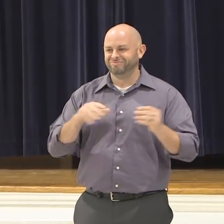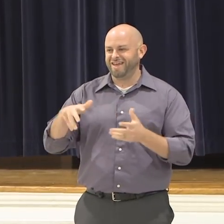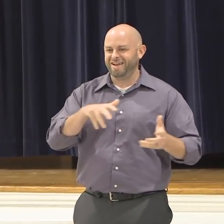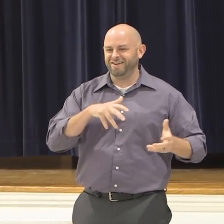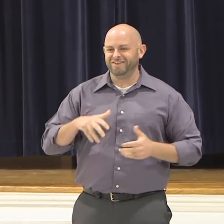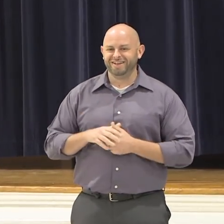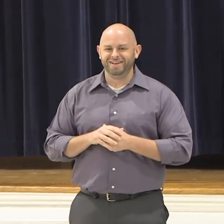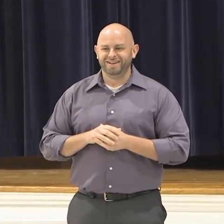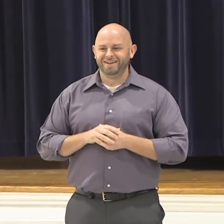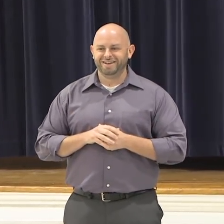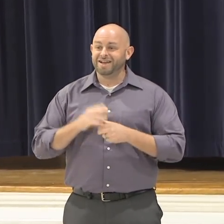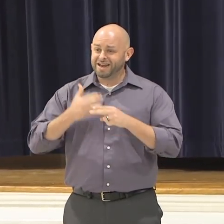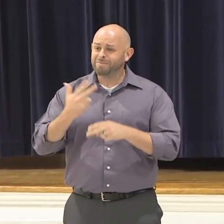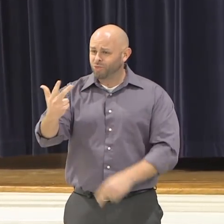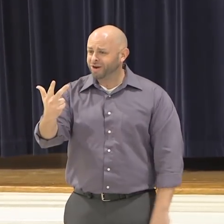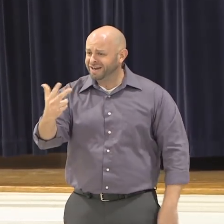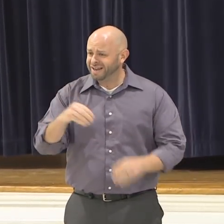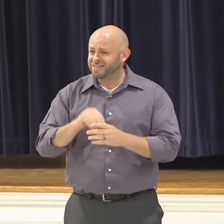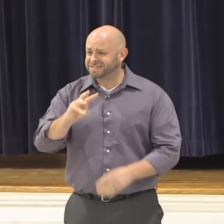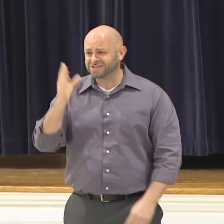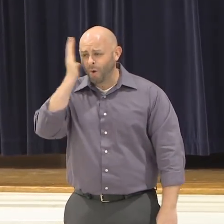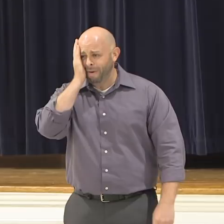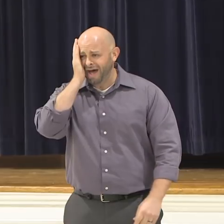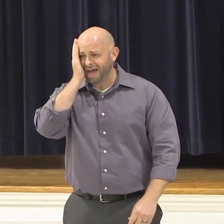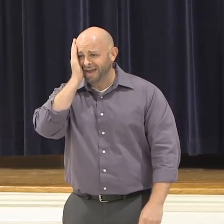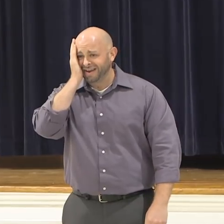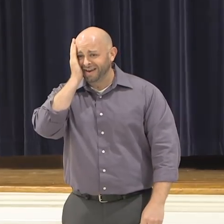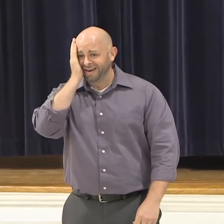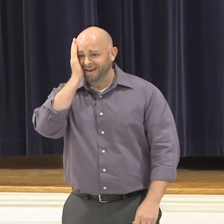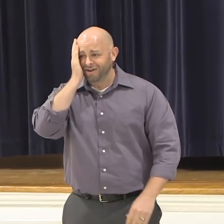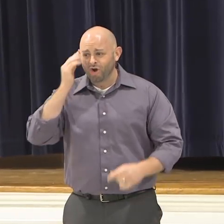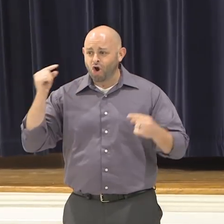who can name three of the six Oh guys oh you're you're hurting my heart here oh